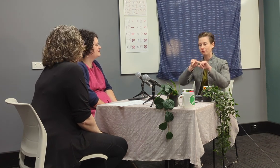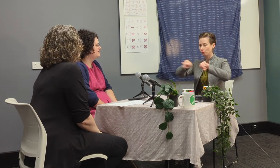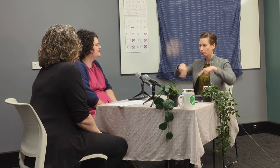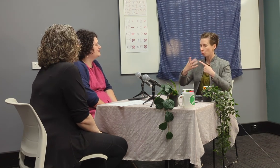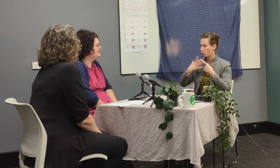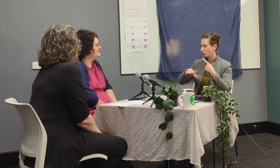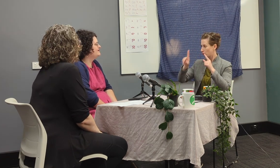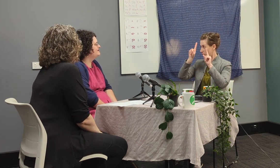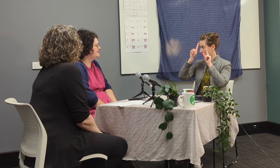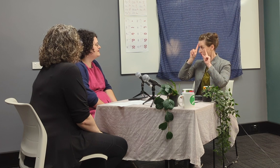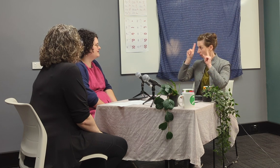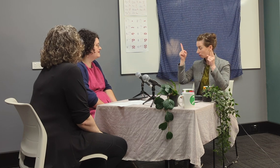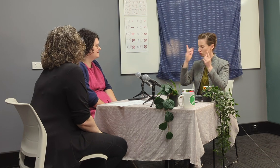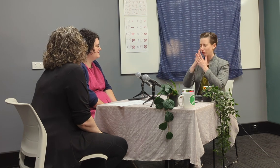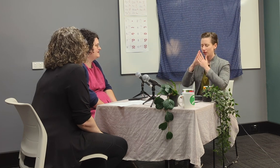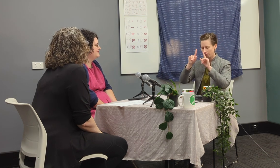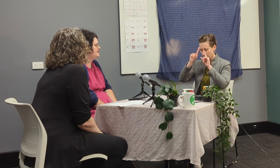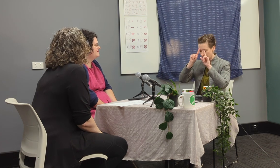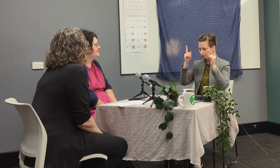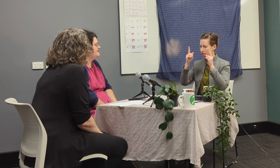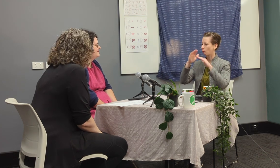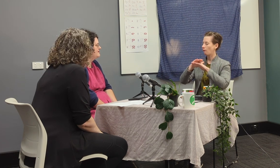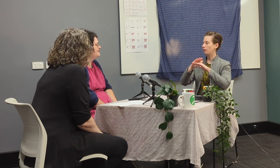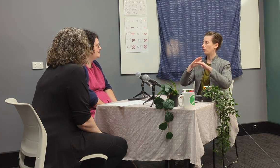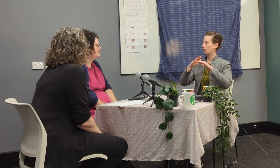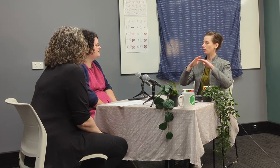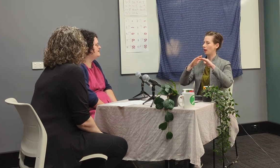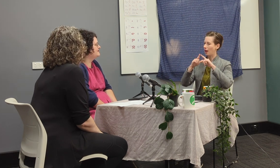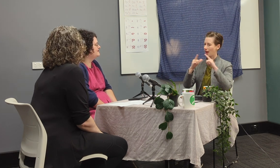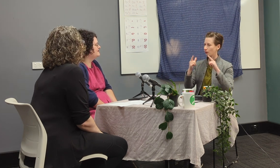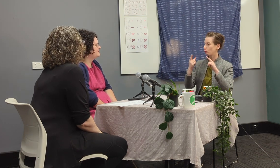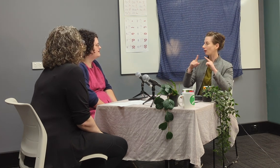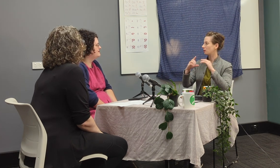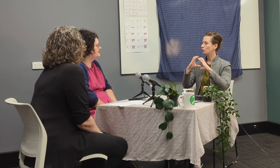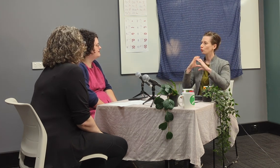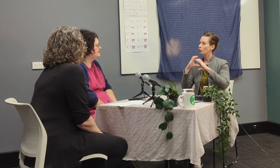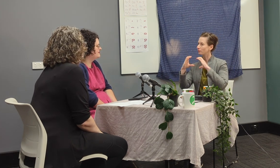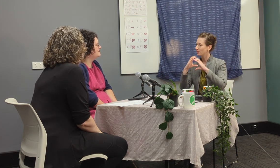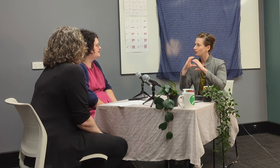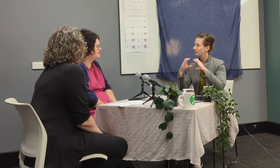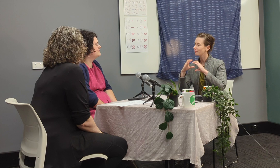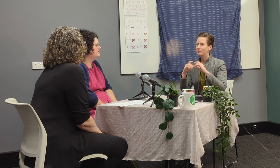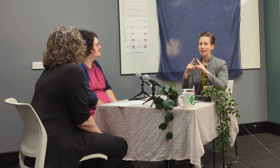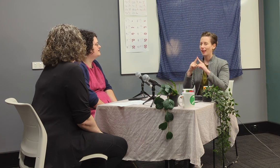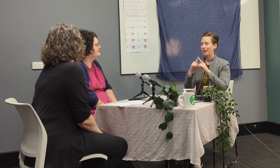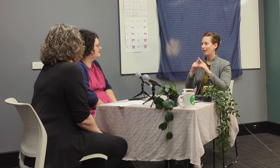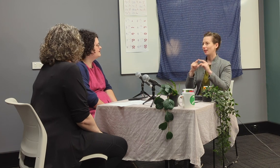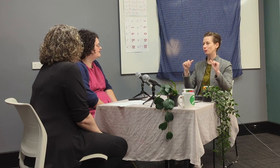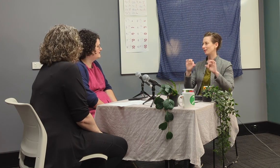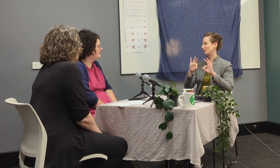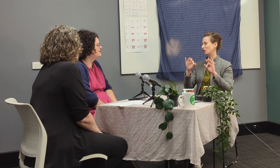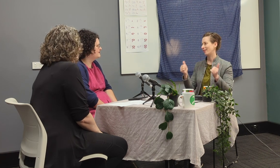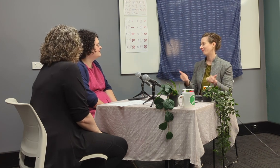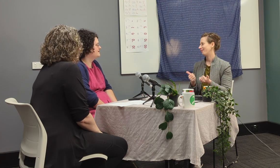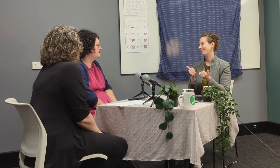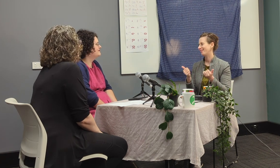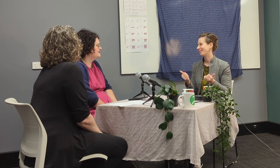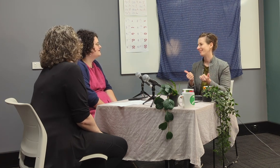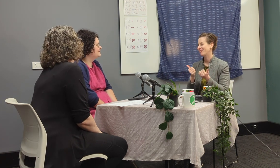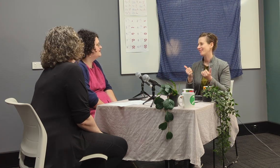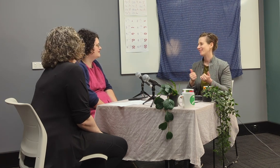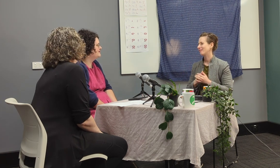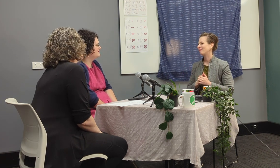But if we want to really understand a language and understand communication, linguistics